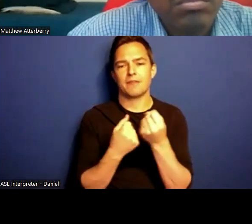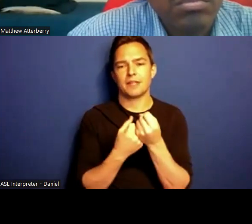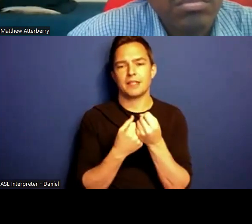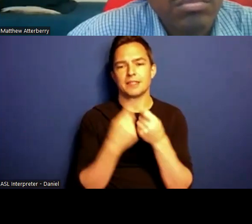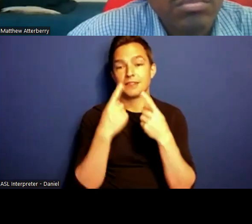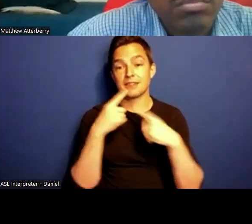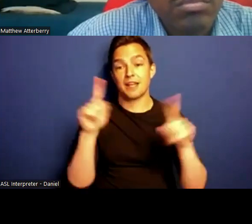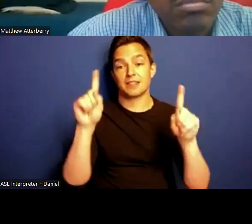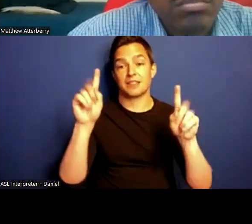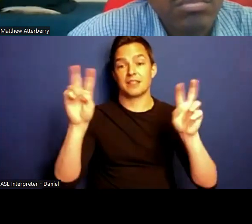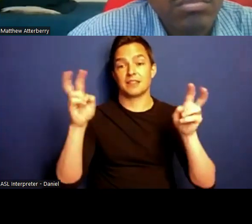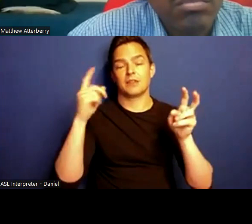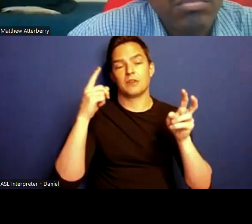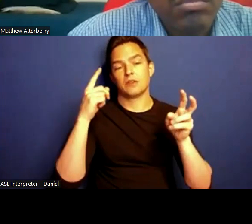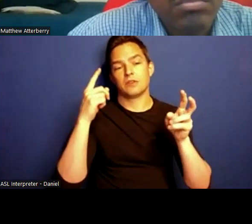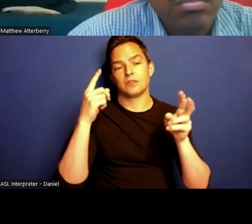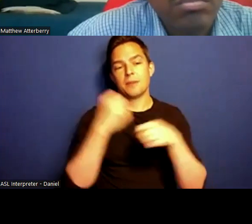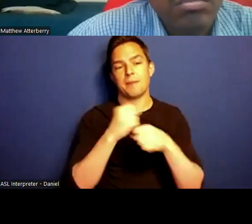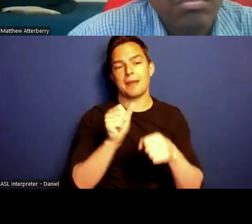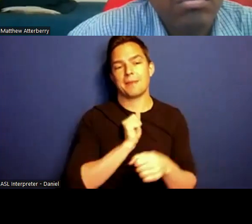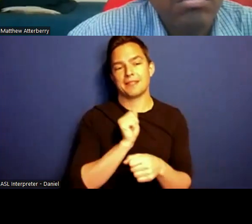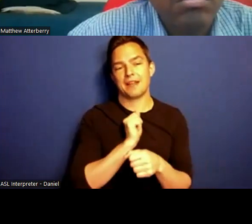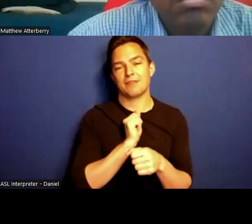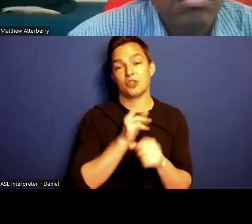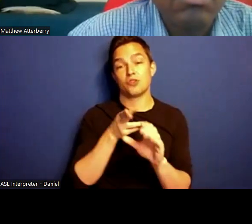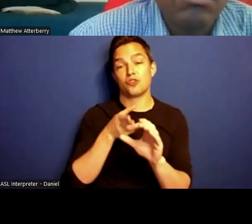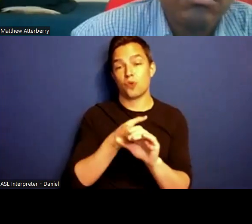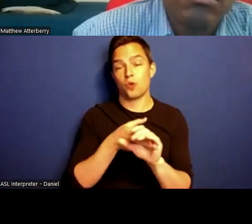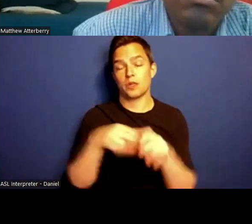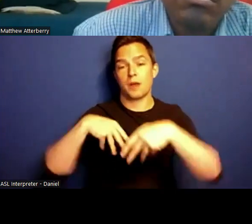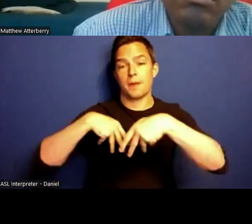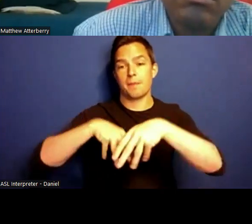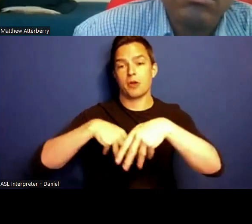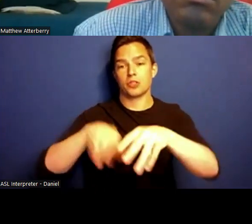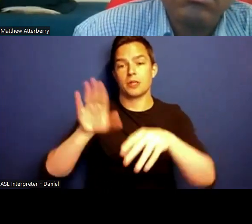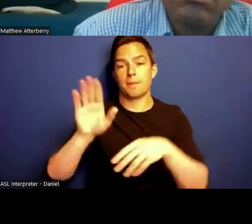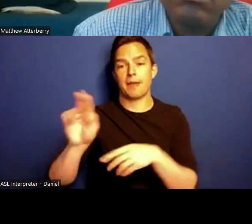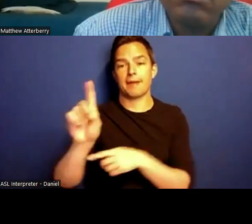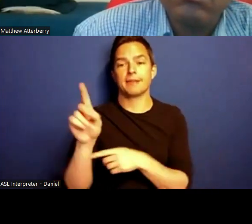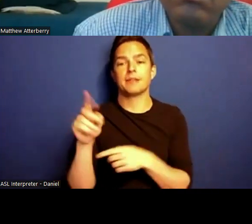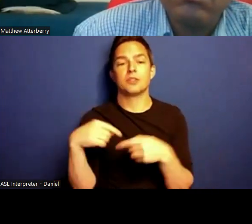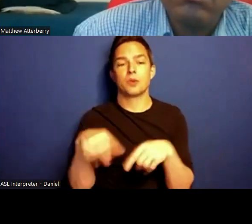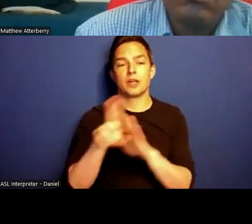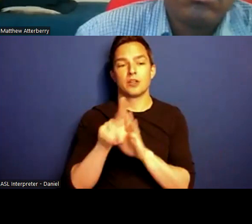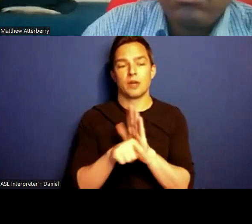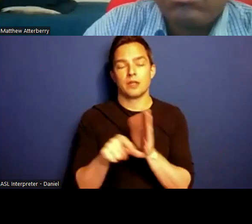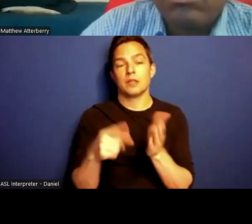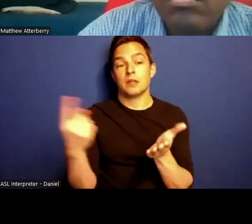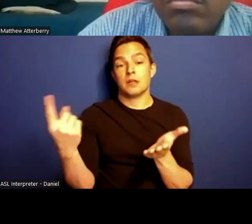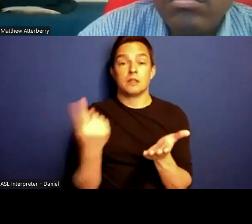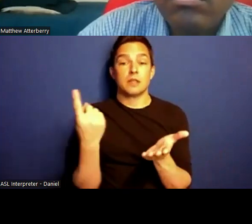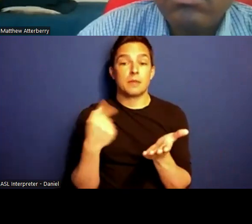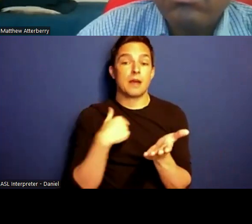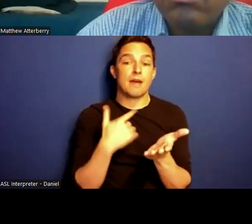quote unquote to make myself join marching band in undergrad. I think was something that I feel